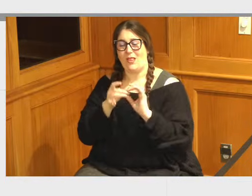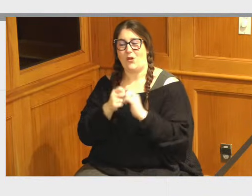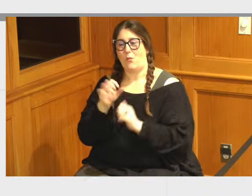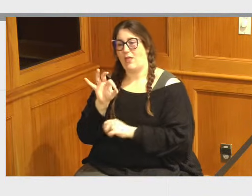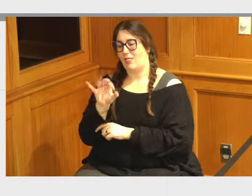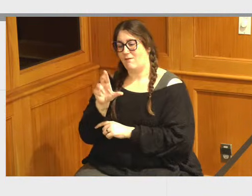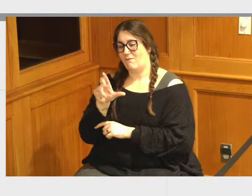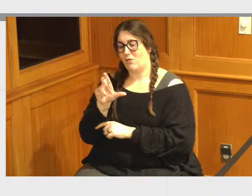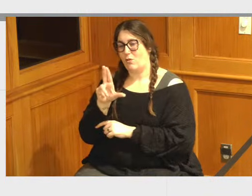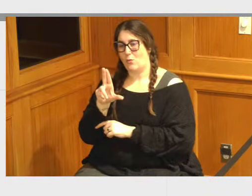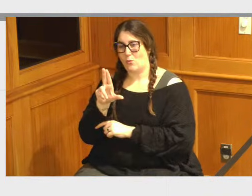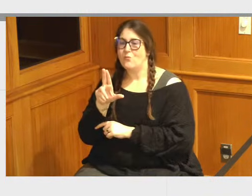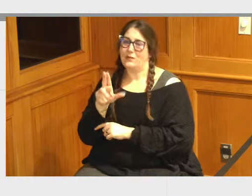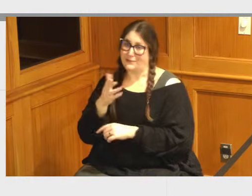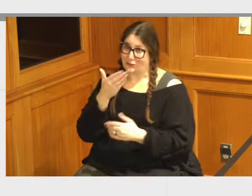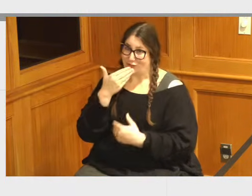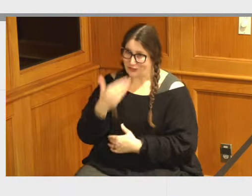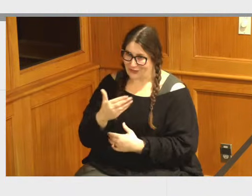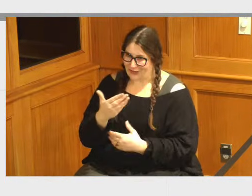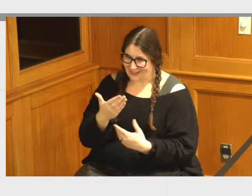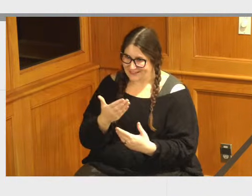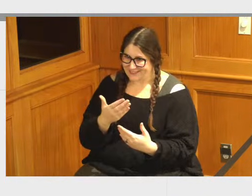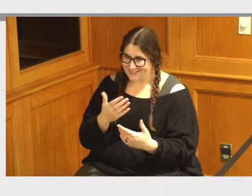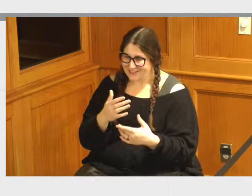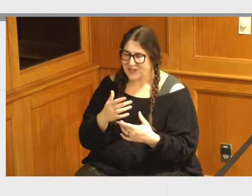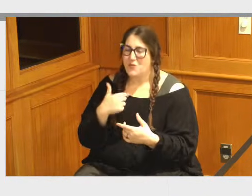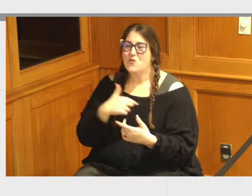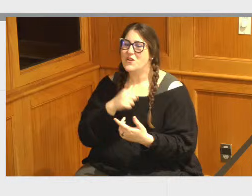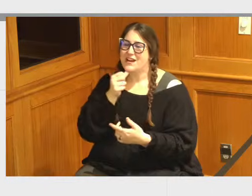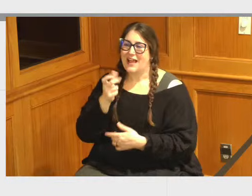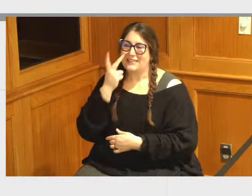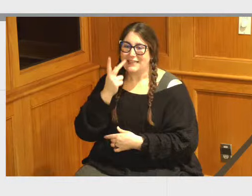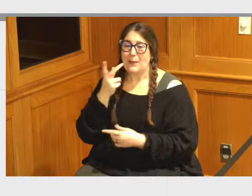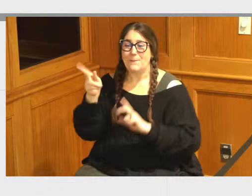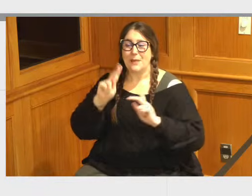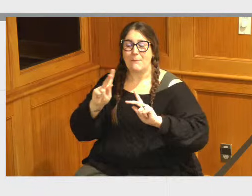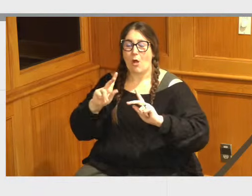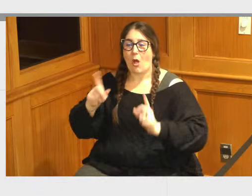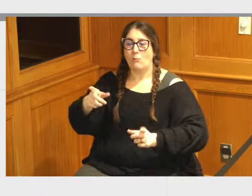a good good thing. We're not seeing folks succumb to their illness. They are able to get treatment